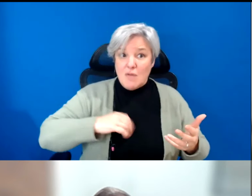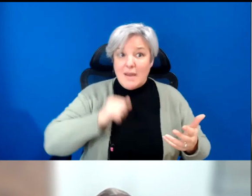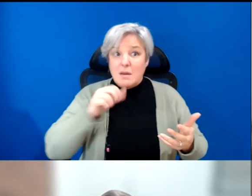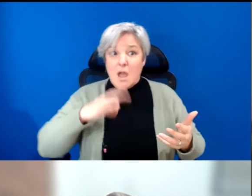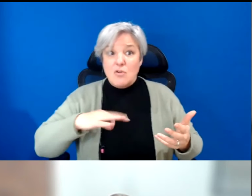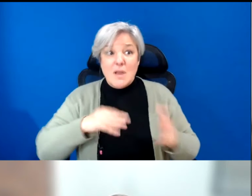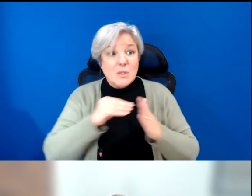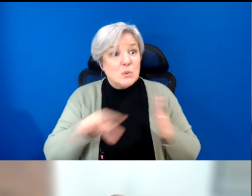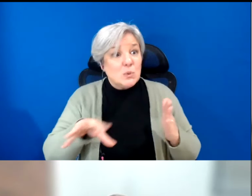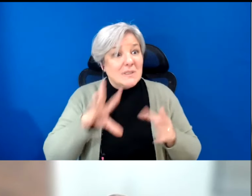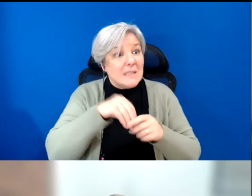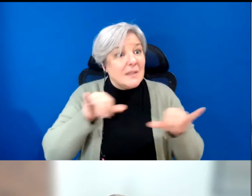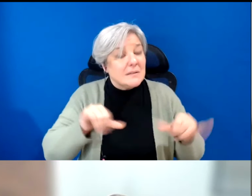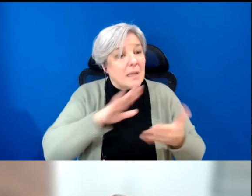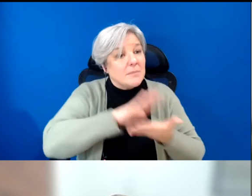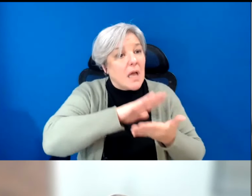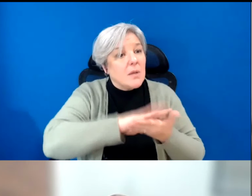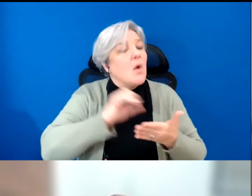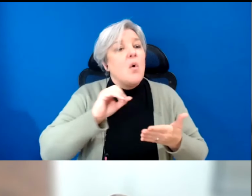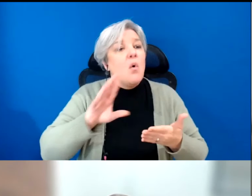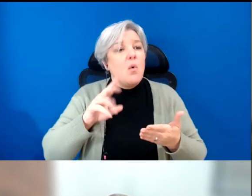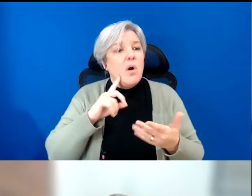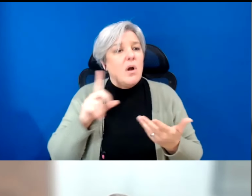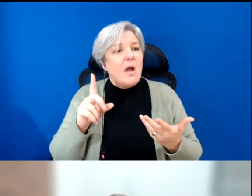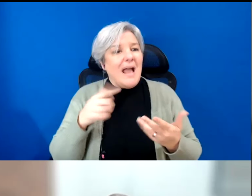in the same document or do we have to like manually combine them?